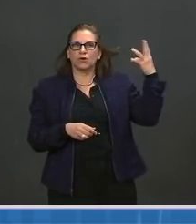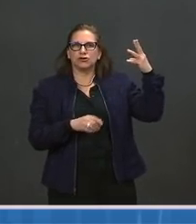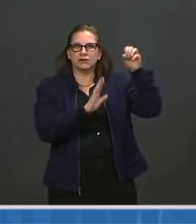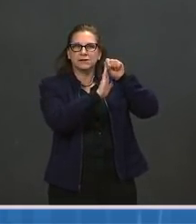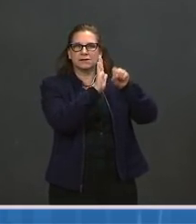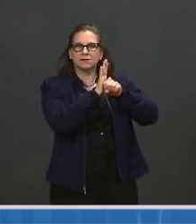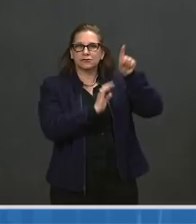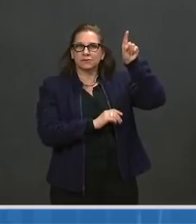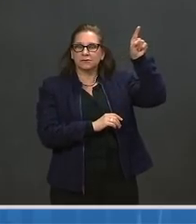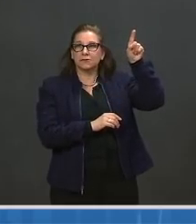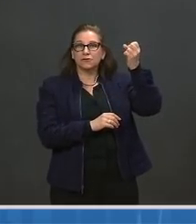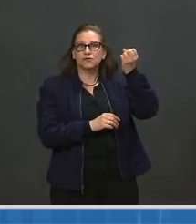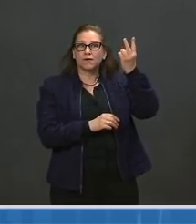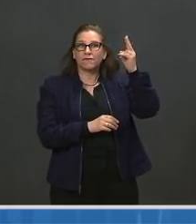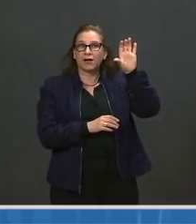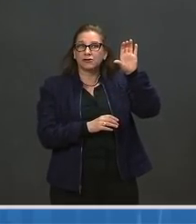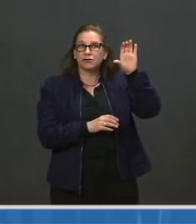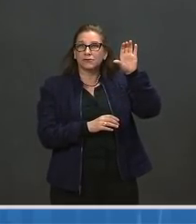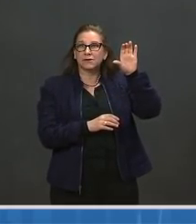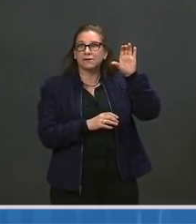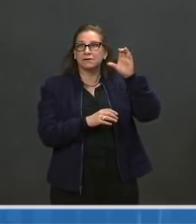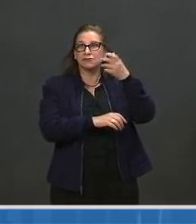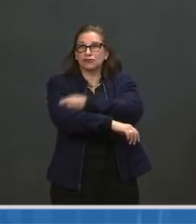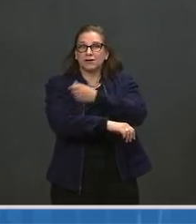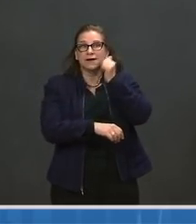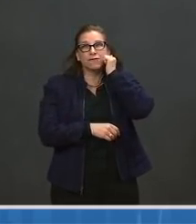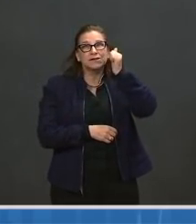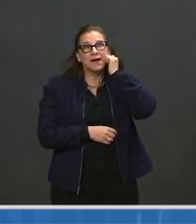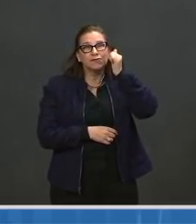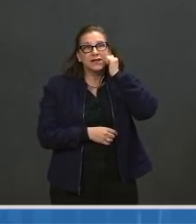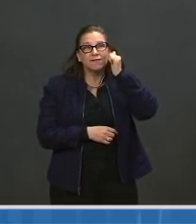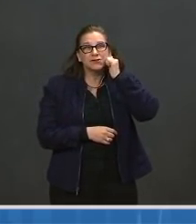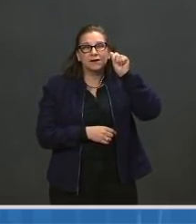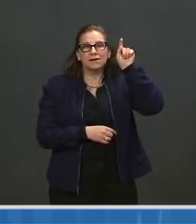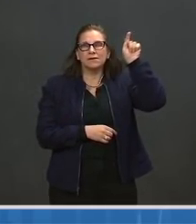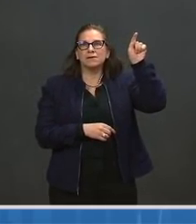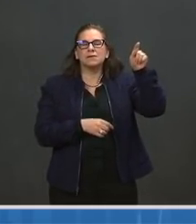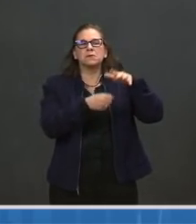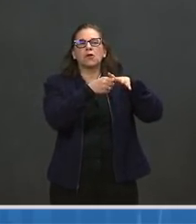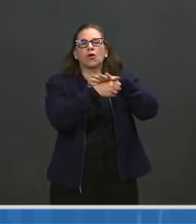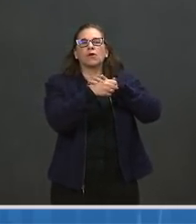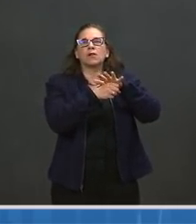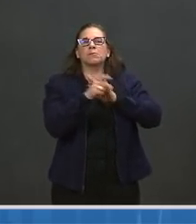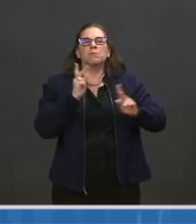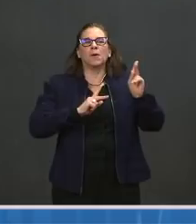Local residents will be able to drive through the Central Washington State Fair Park and get a shot.